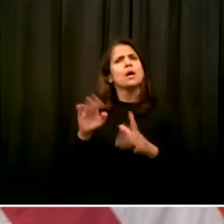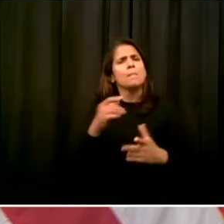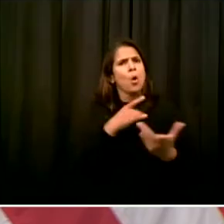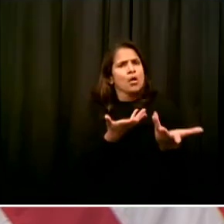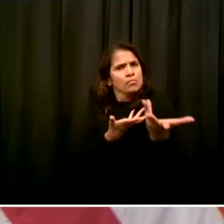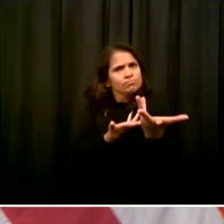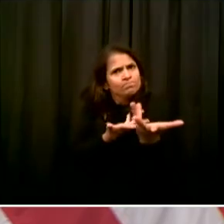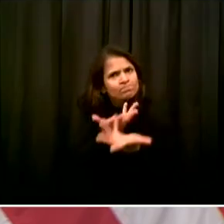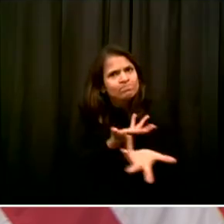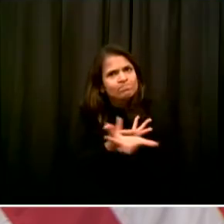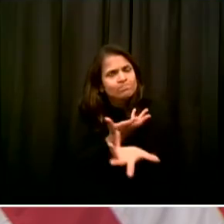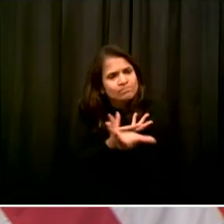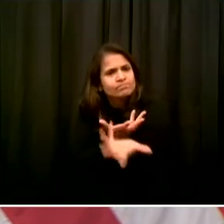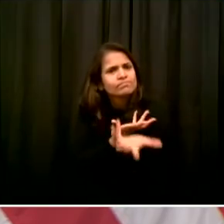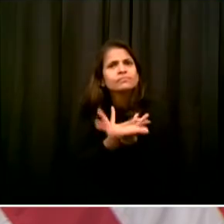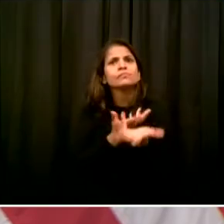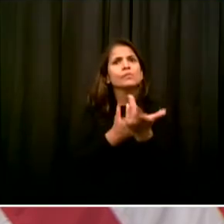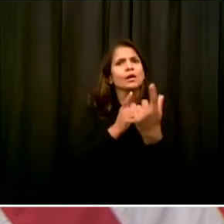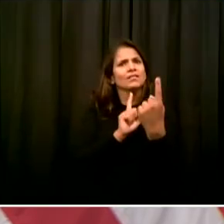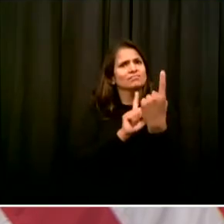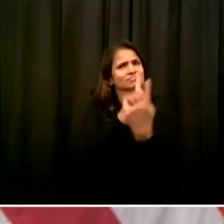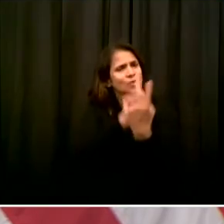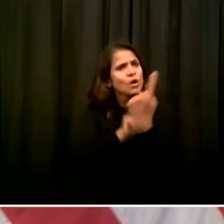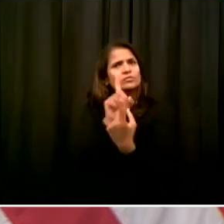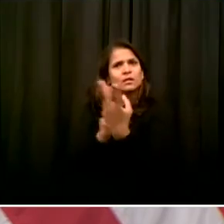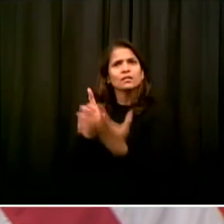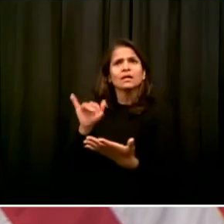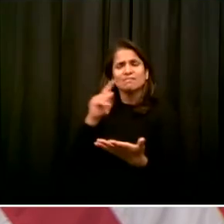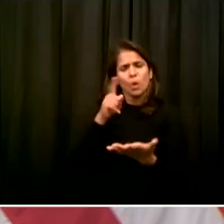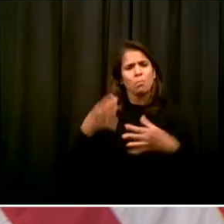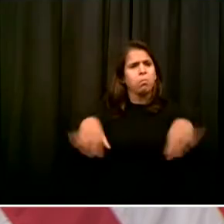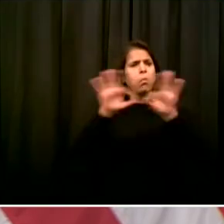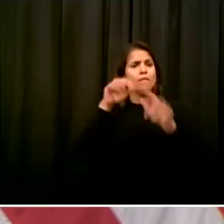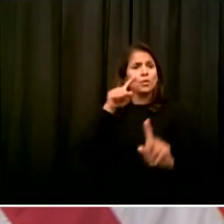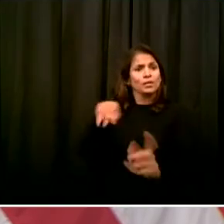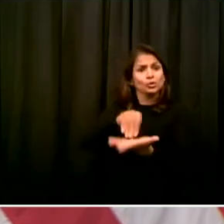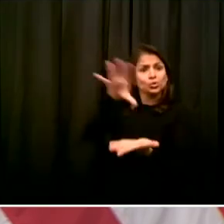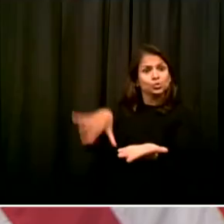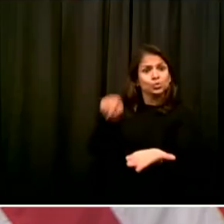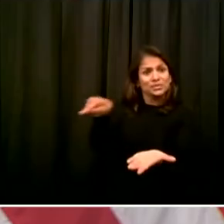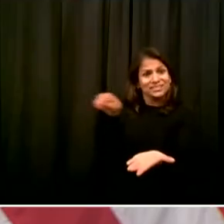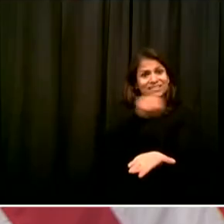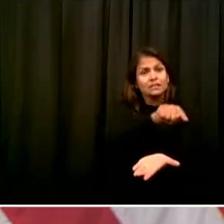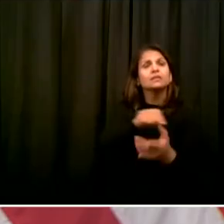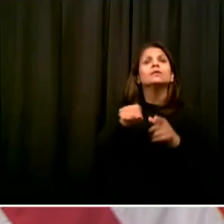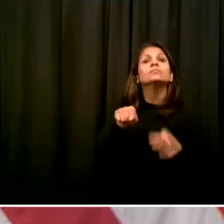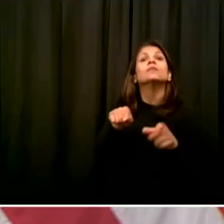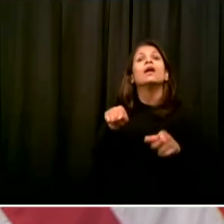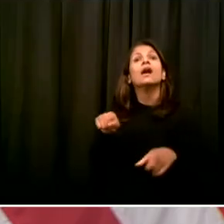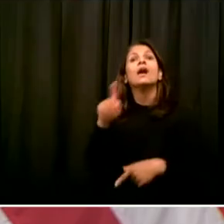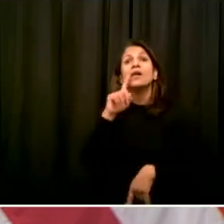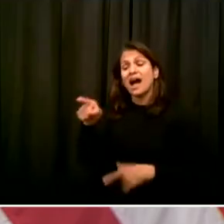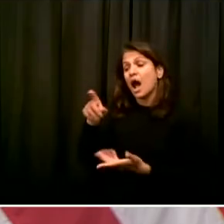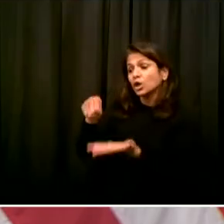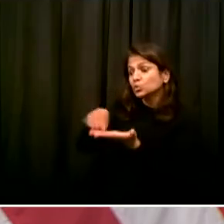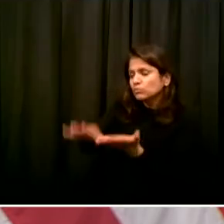THIS IS AN OPPORTUNITY TO DO THAT WHETHER